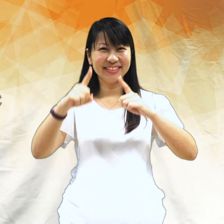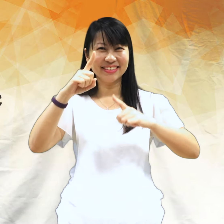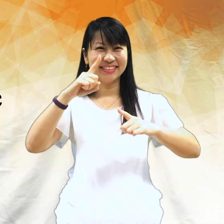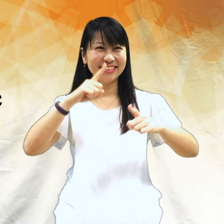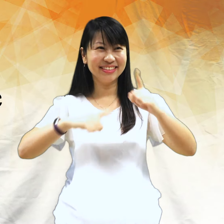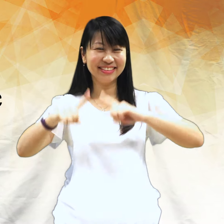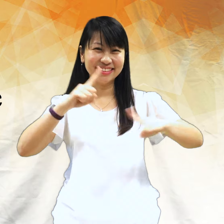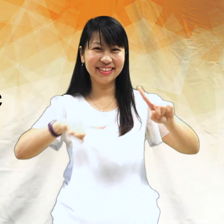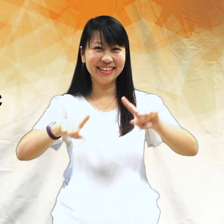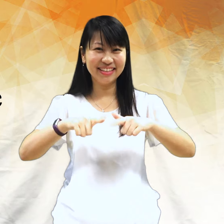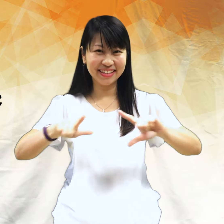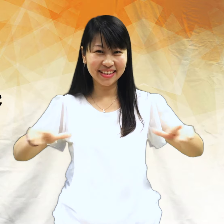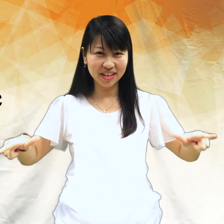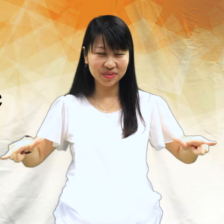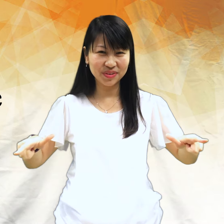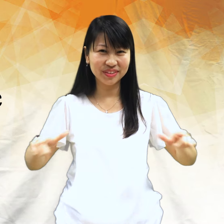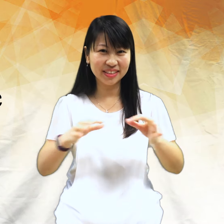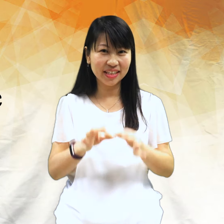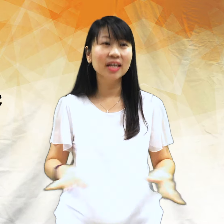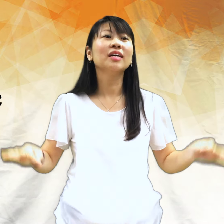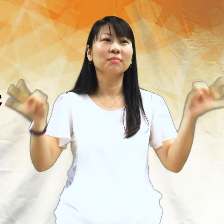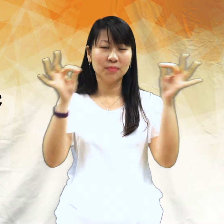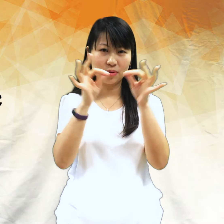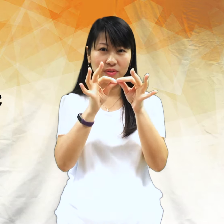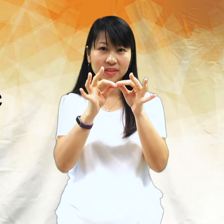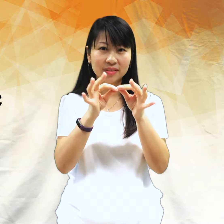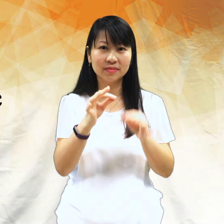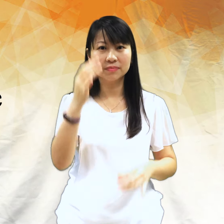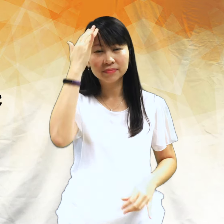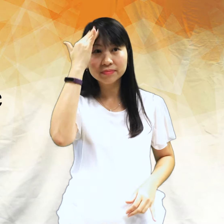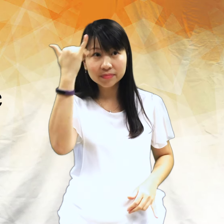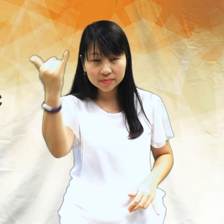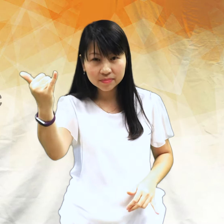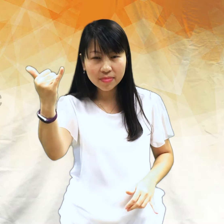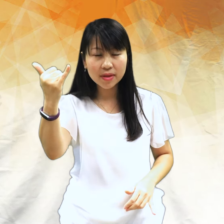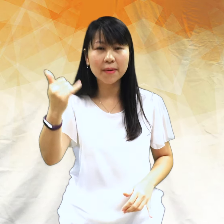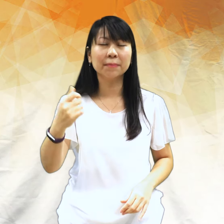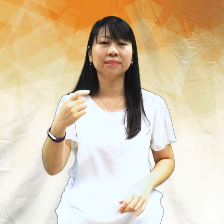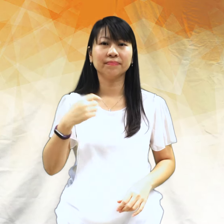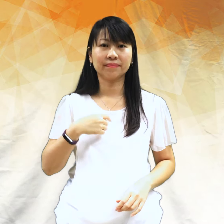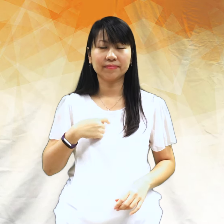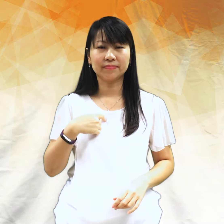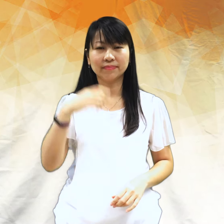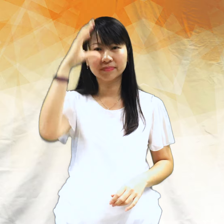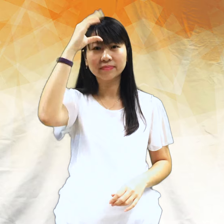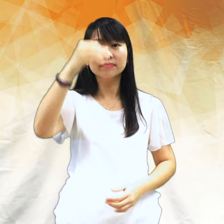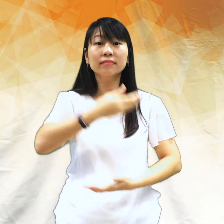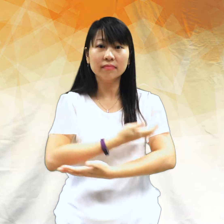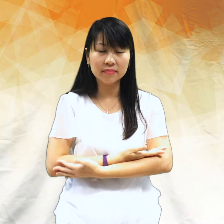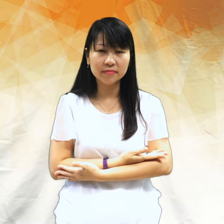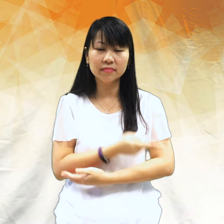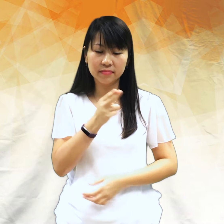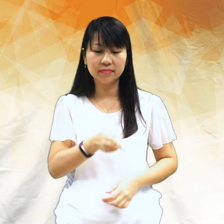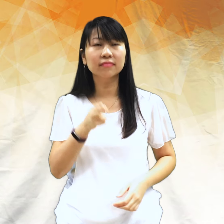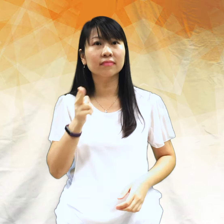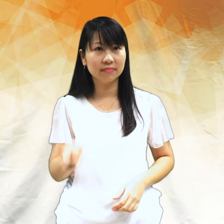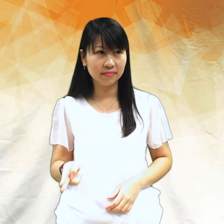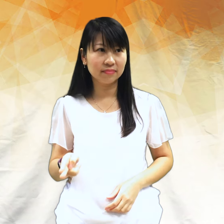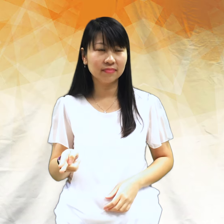Sign language is important because my son is hard of hearing.